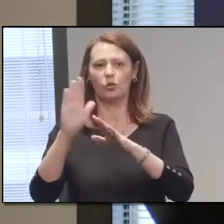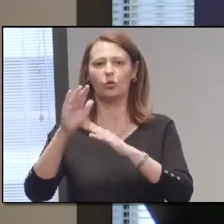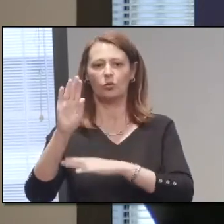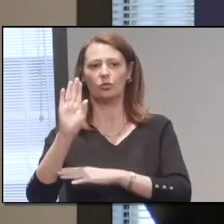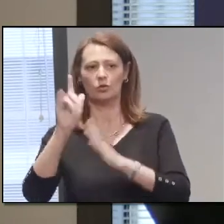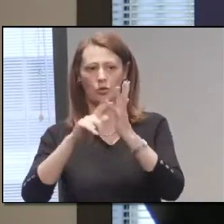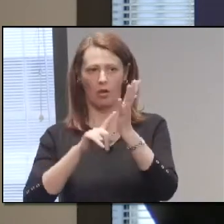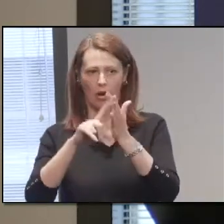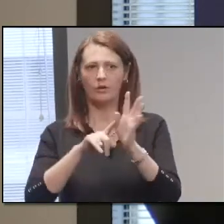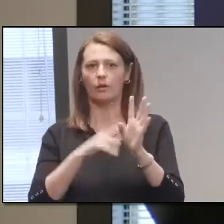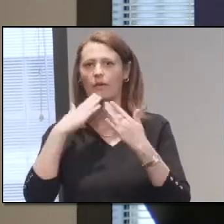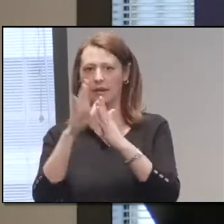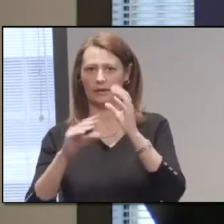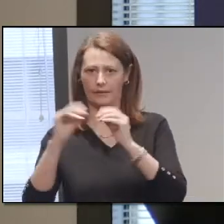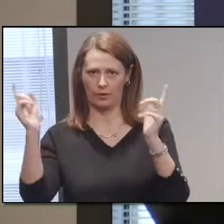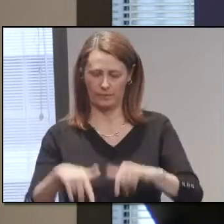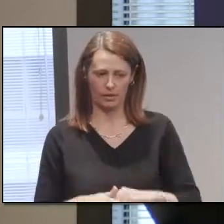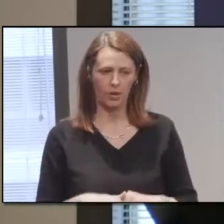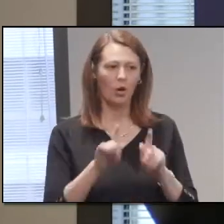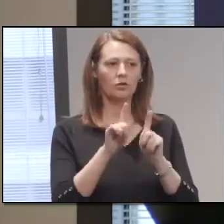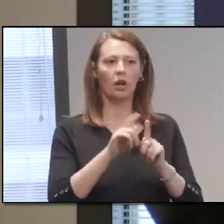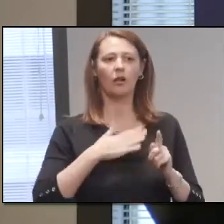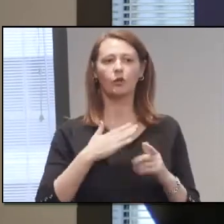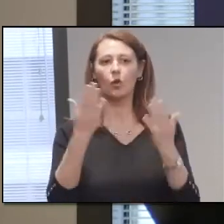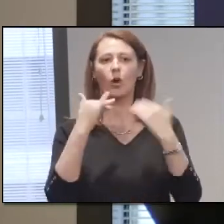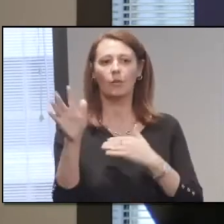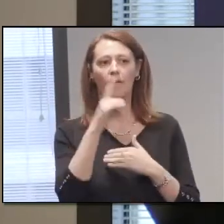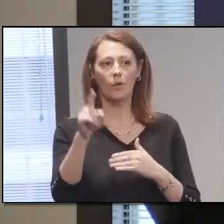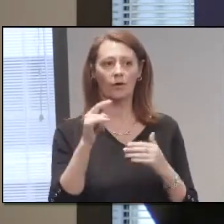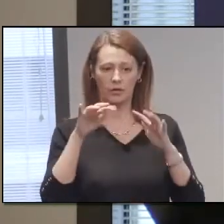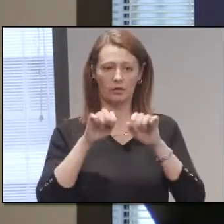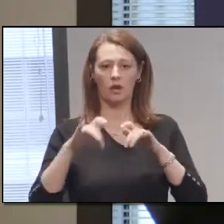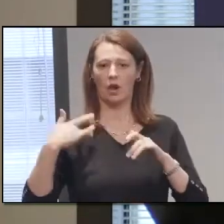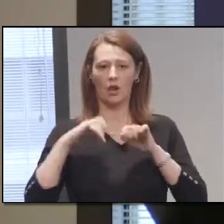along. I d also like to welcome everyone who's live streaming this event in Victoria. We're